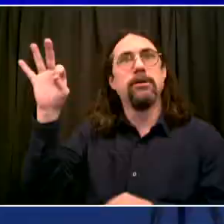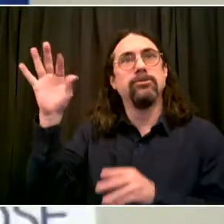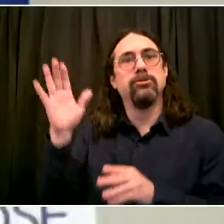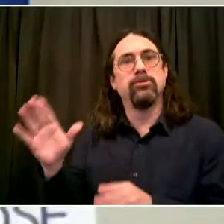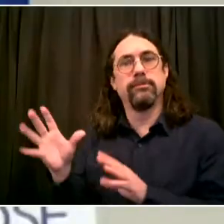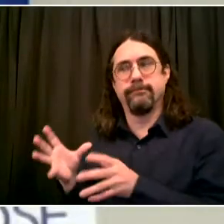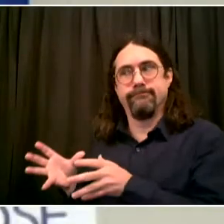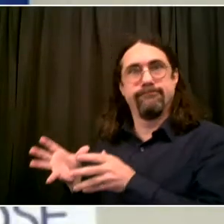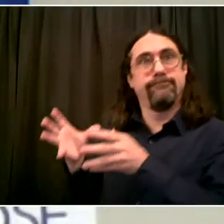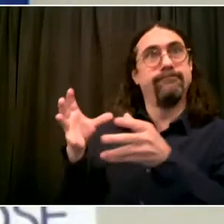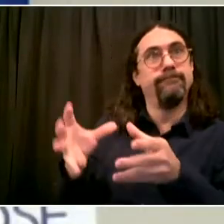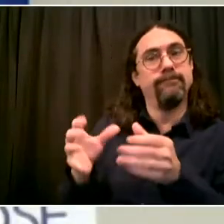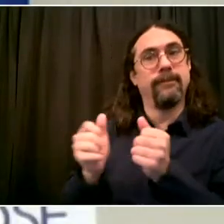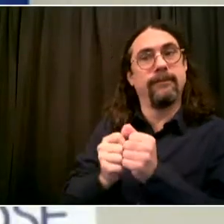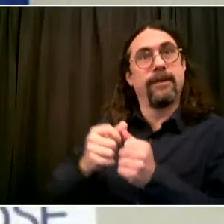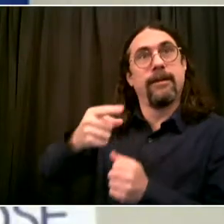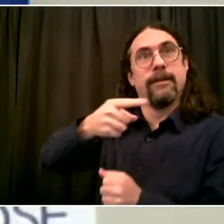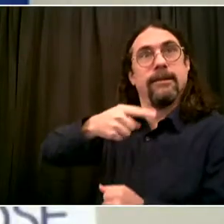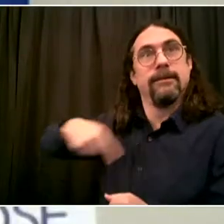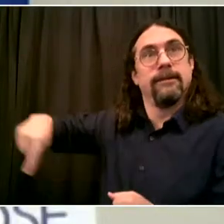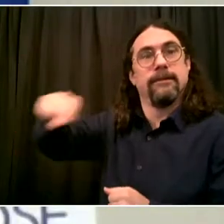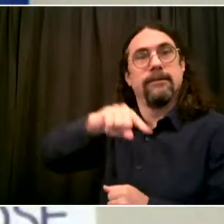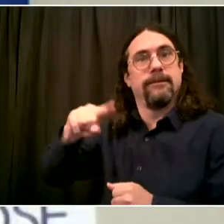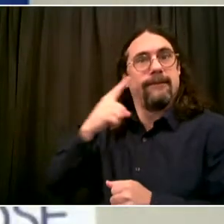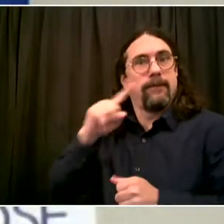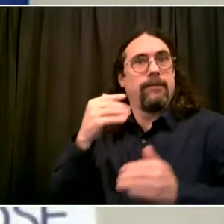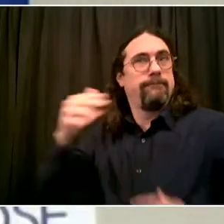I WAWANT TO HATNK THE DOCTORS IN BROOKLYN EVERYBODY THAT ARE HERE WITH ME